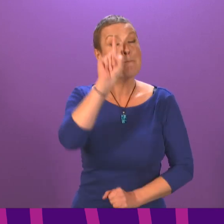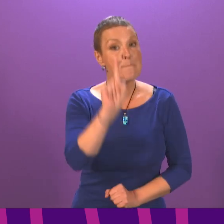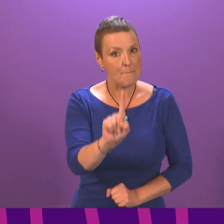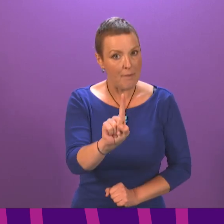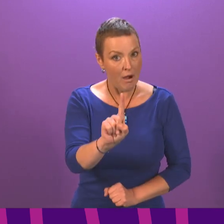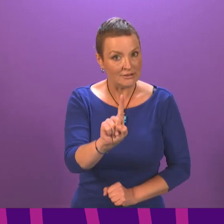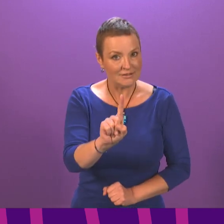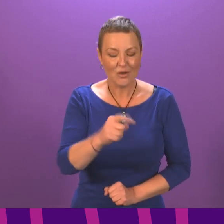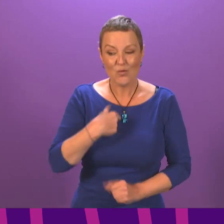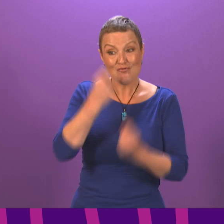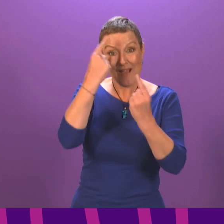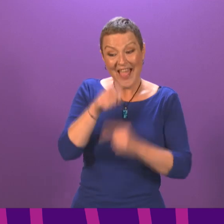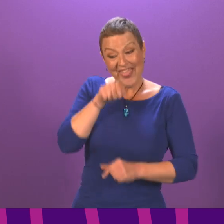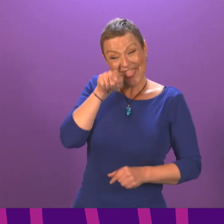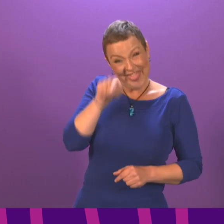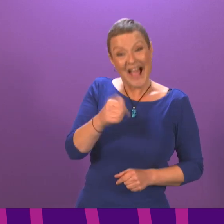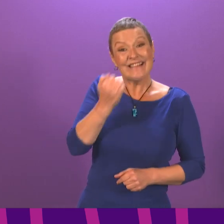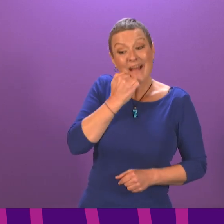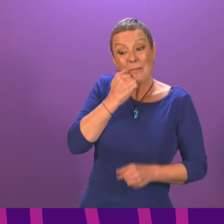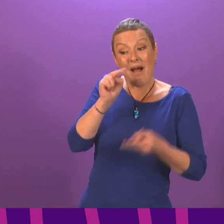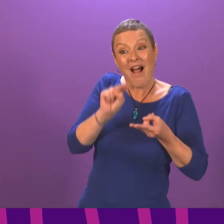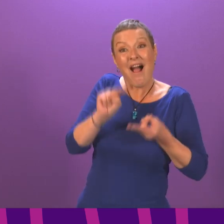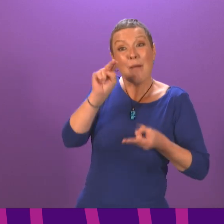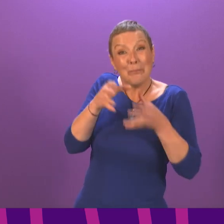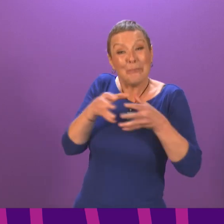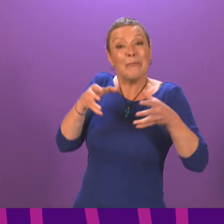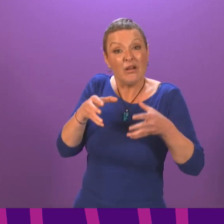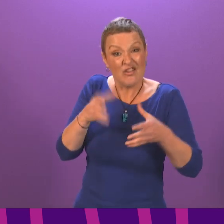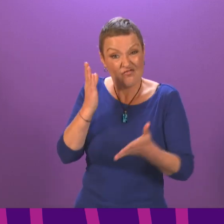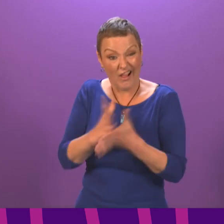from the fact that much of that rise can be attributed to outbreaks such as this one,